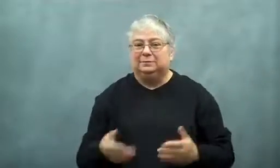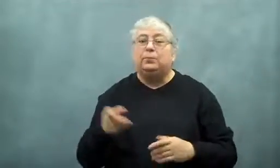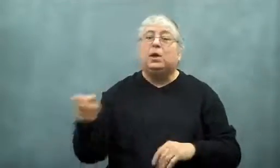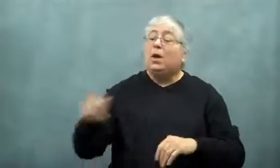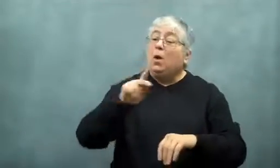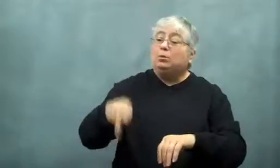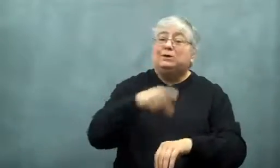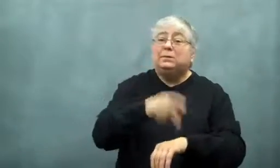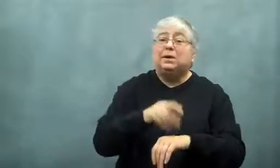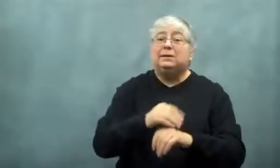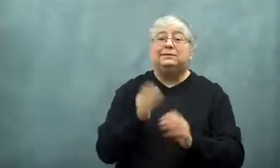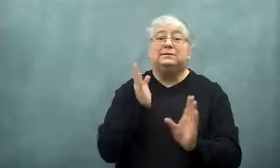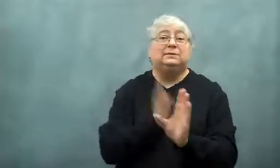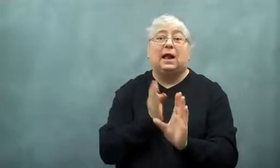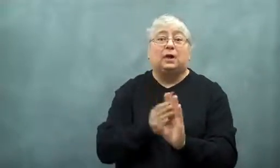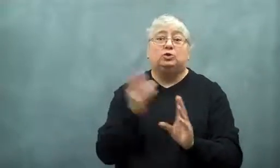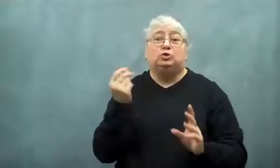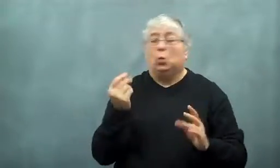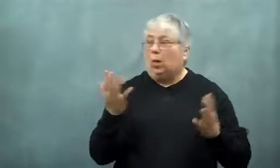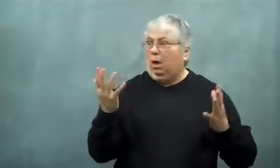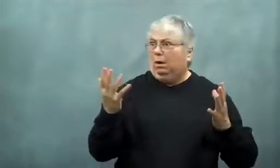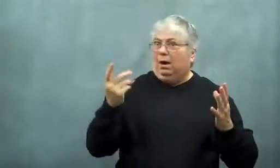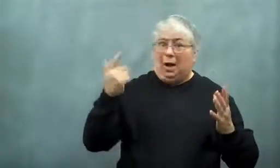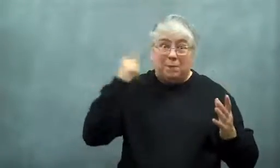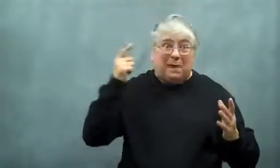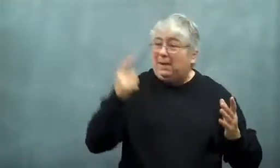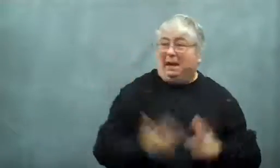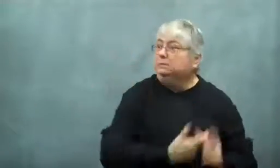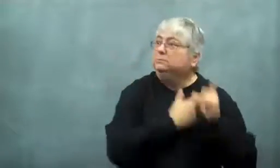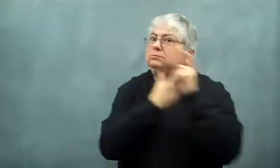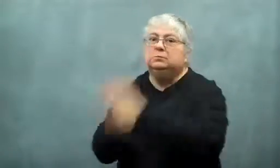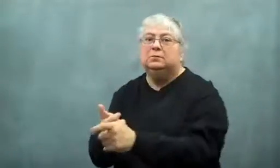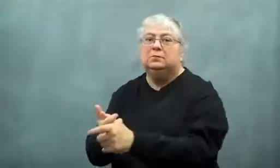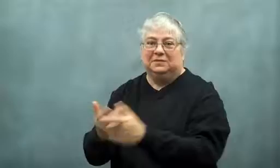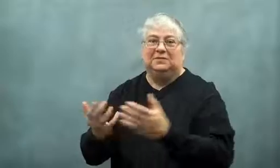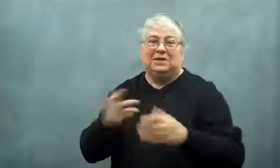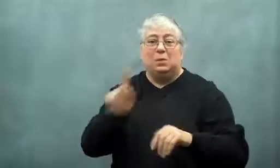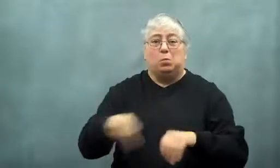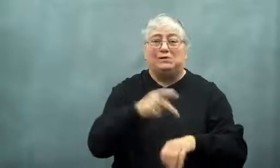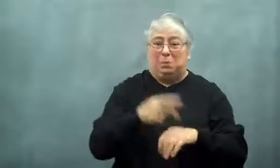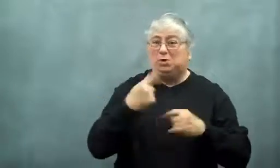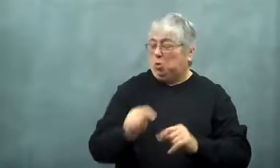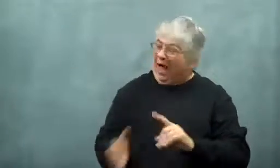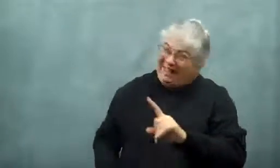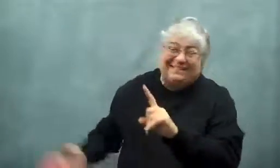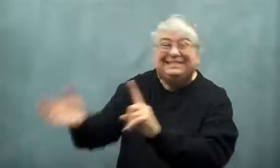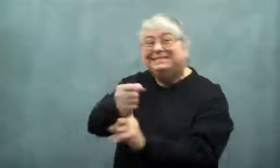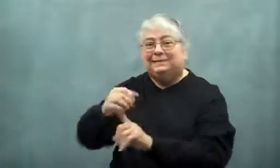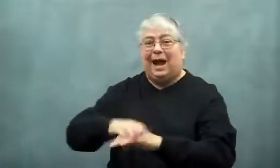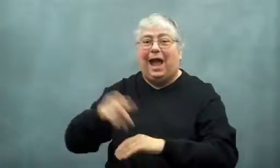The principal and psychologist ran towards the shooting.